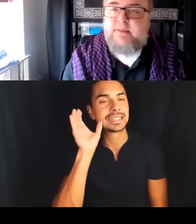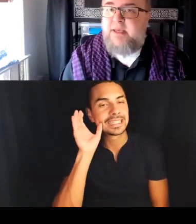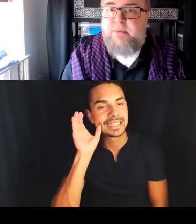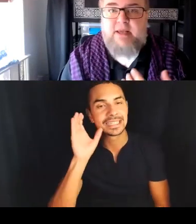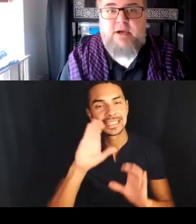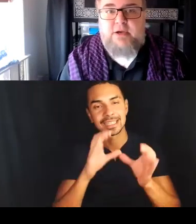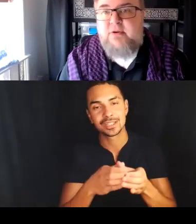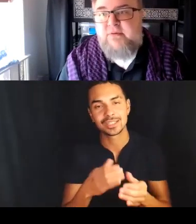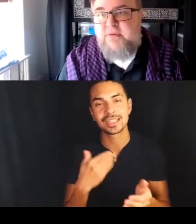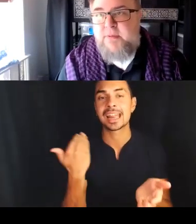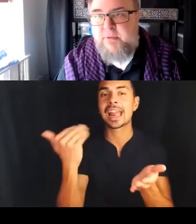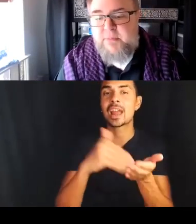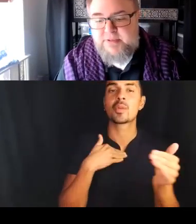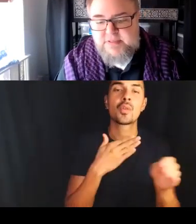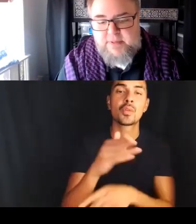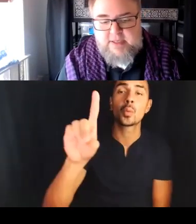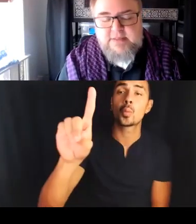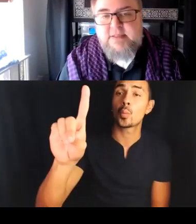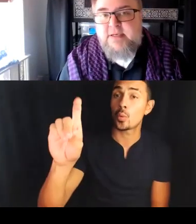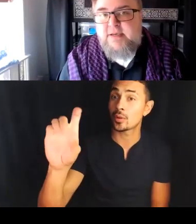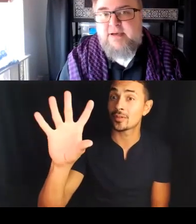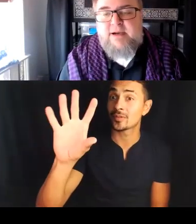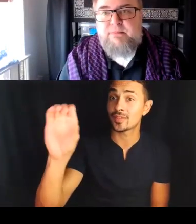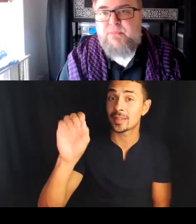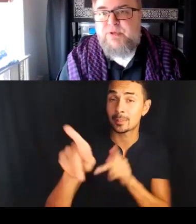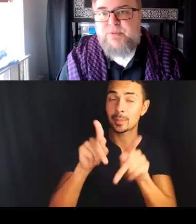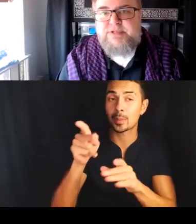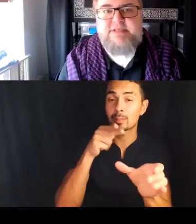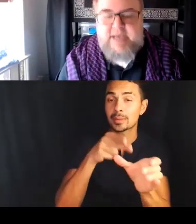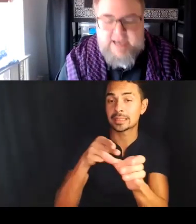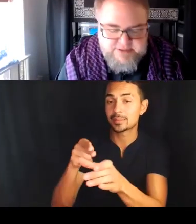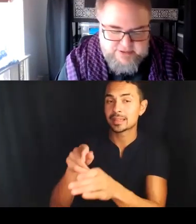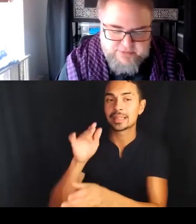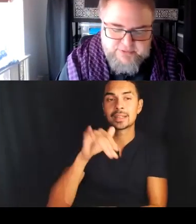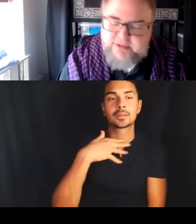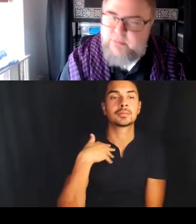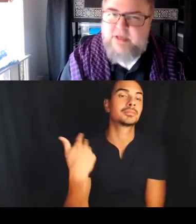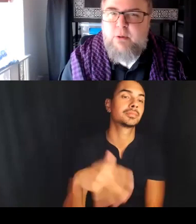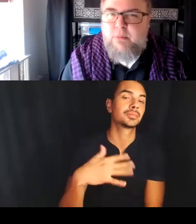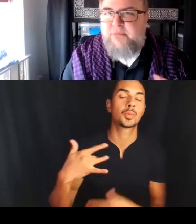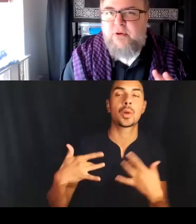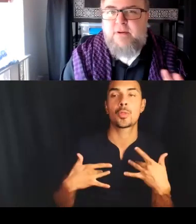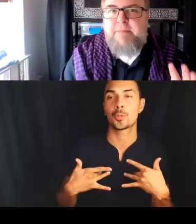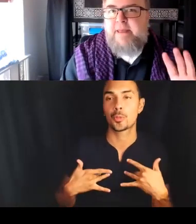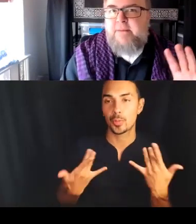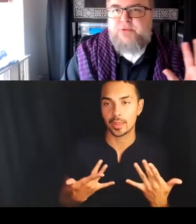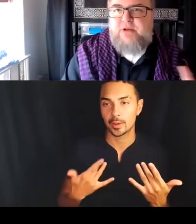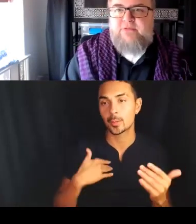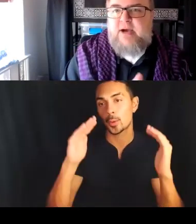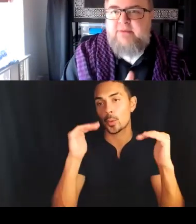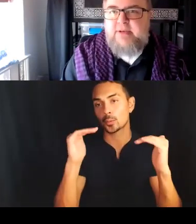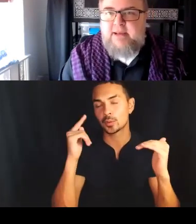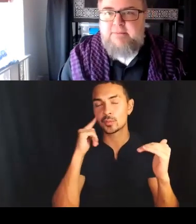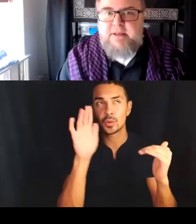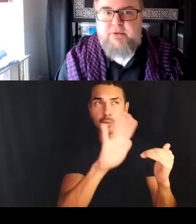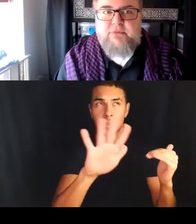Again, we had 150 people participate, which we're just absolutely thrilled with. We had hoped for between five and eight people